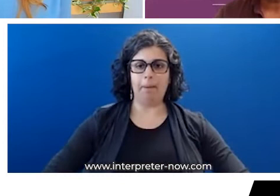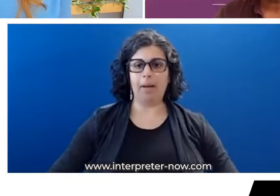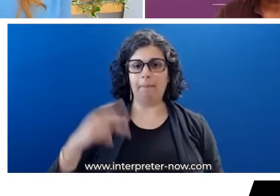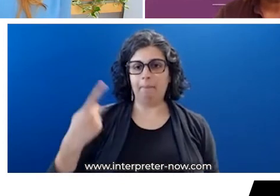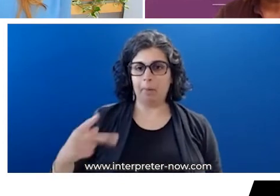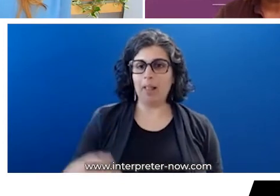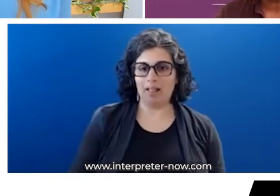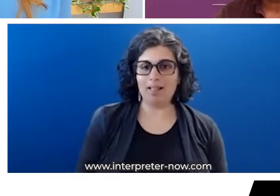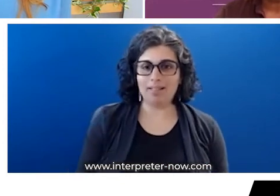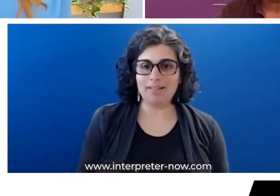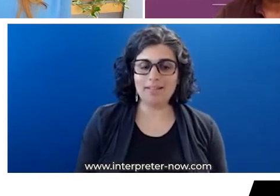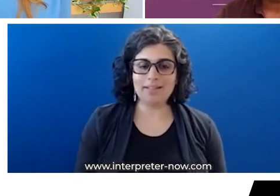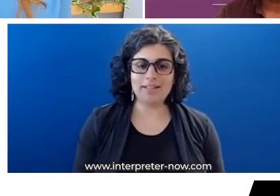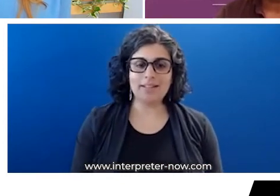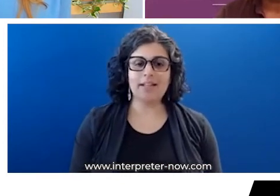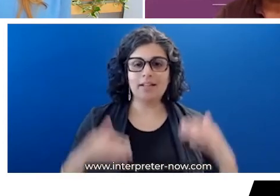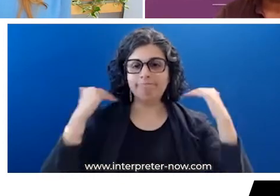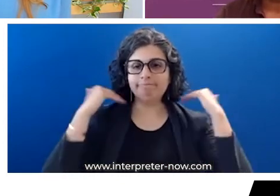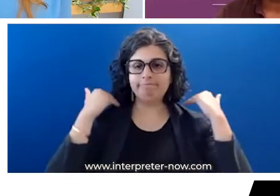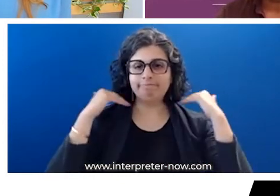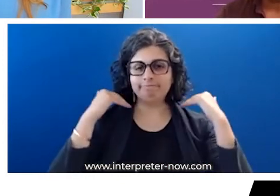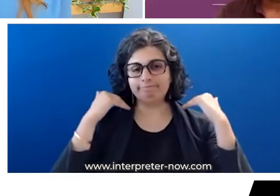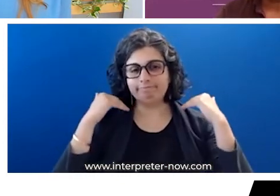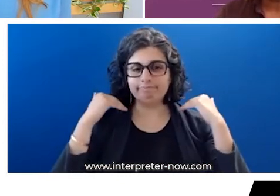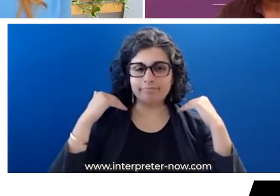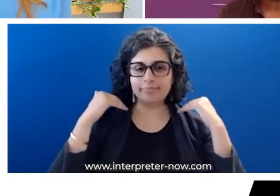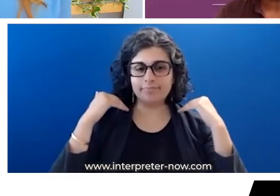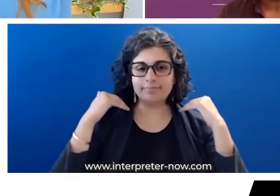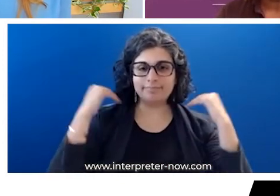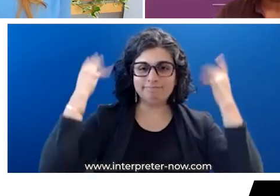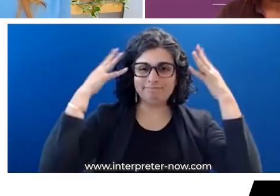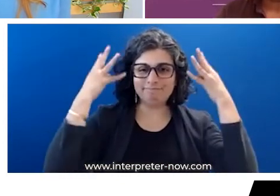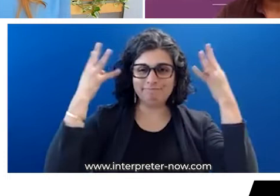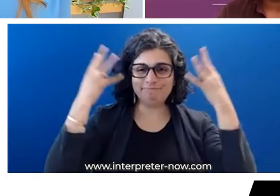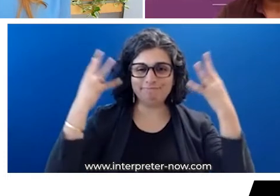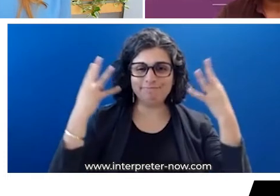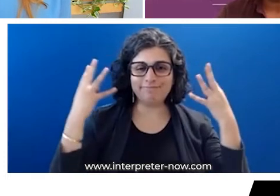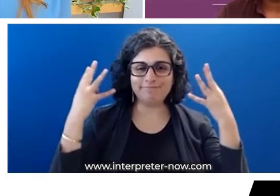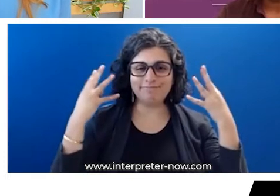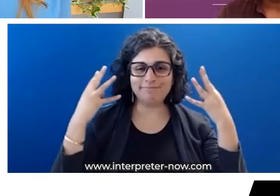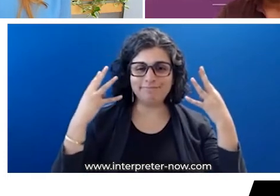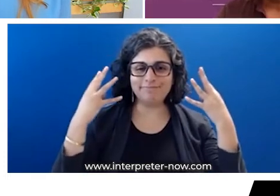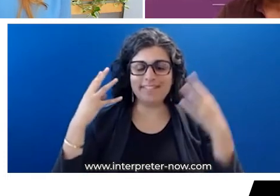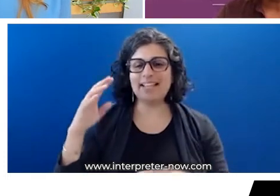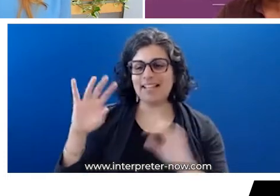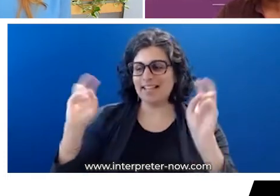I have shoulder length hair that's curly, is placed in sister locks.